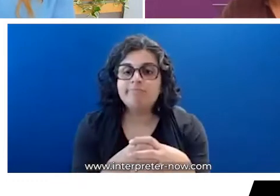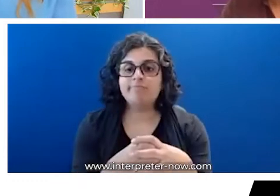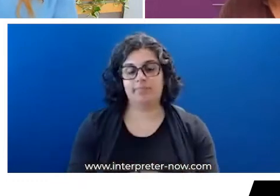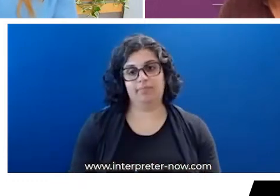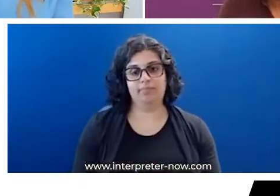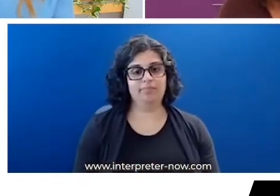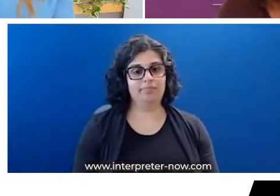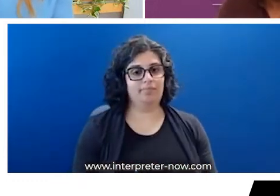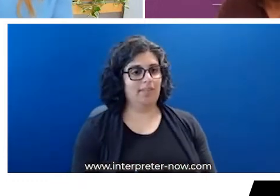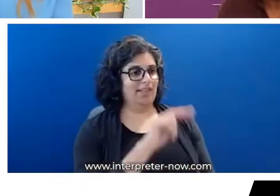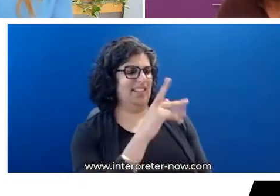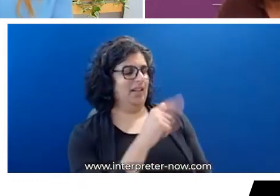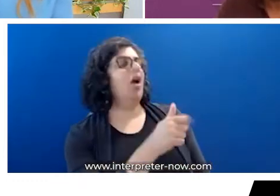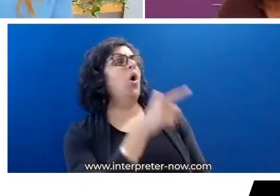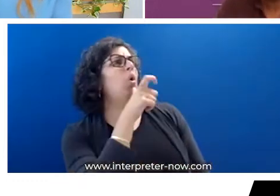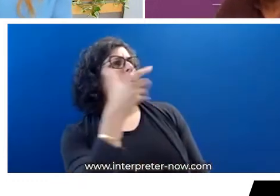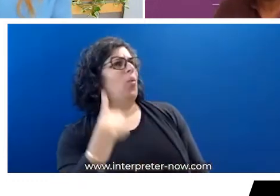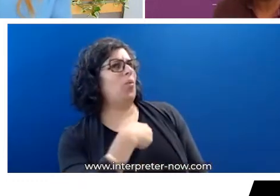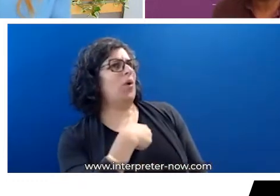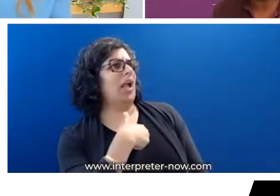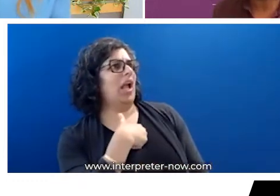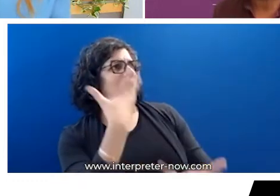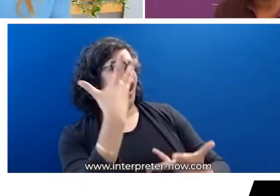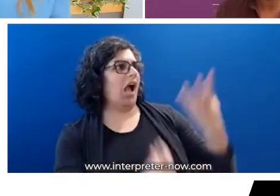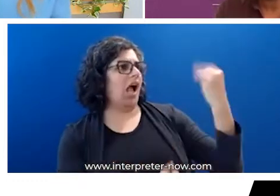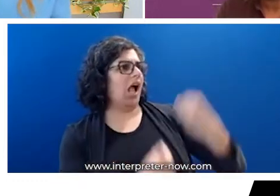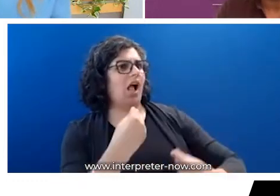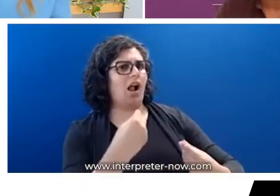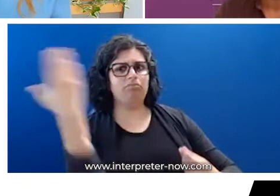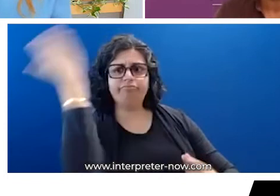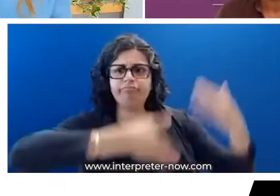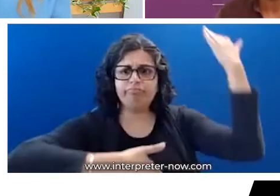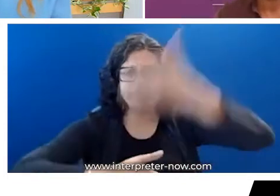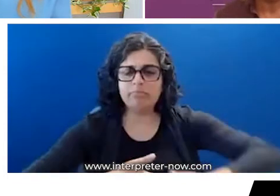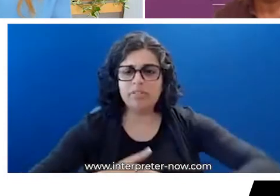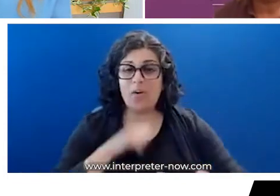Who are we excluding from maybe some really important conversations and meetings and maybe not encouraging them to speak up on calls?